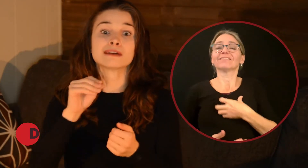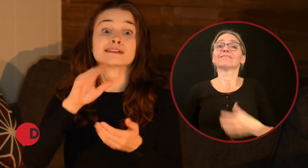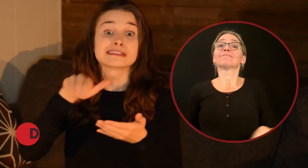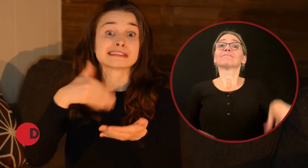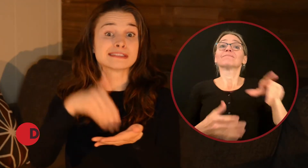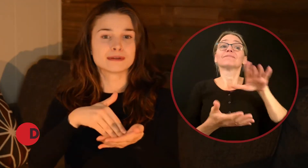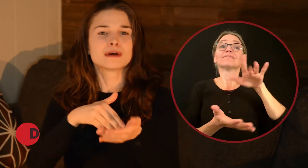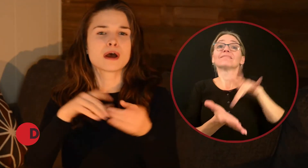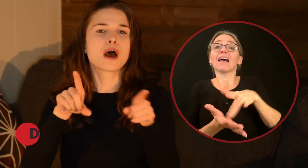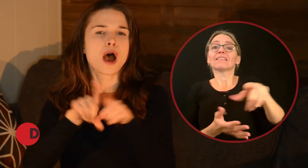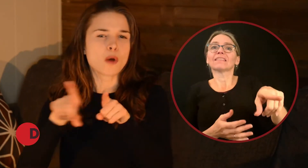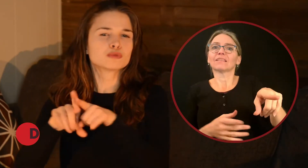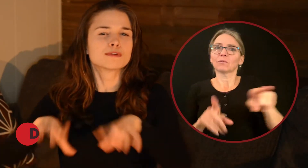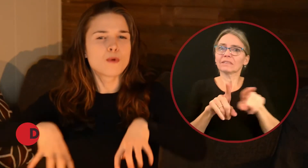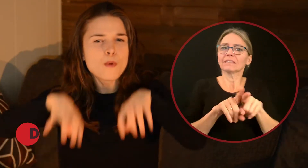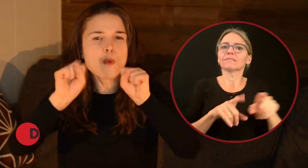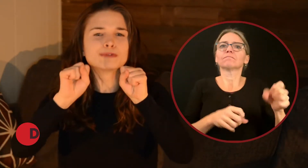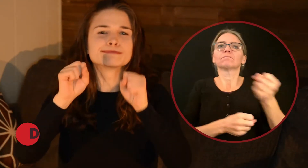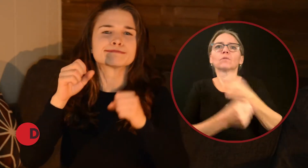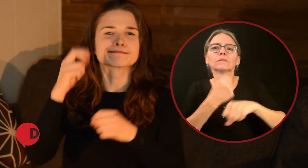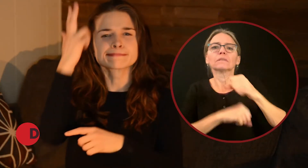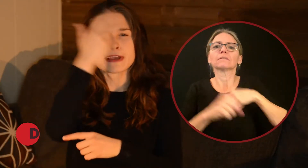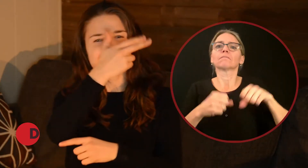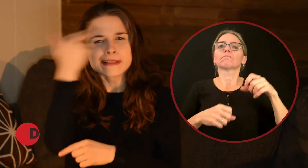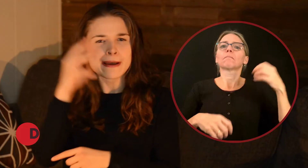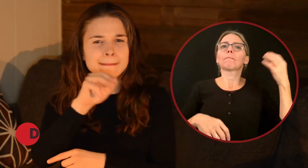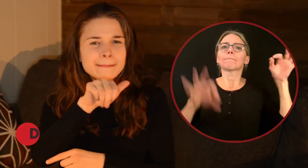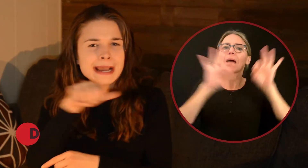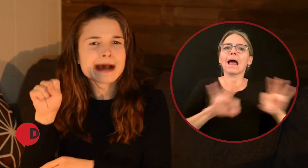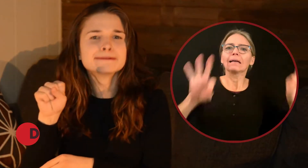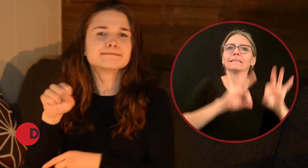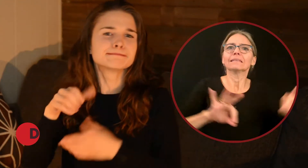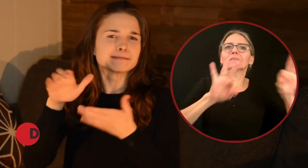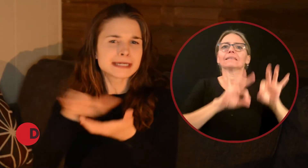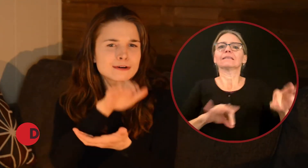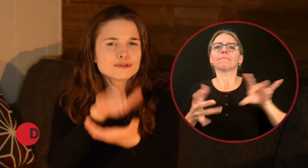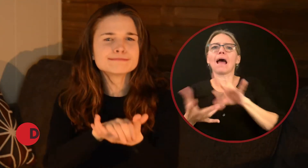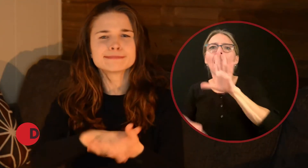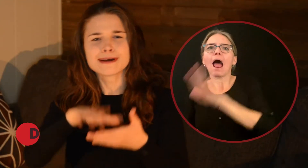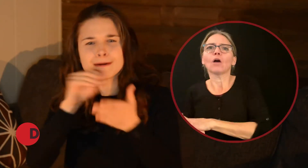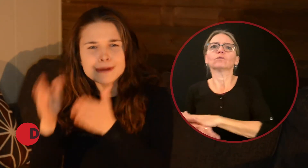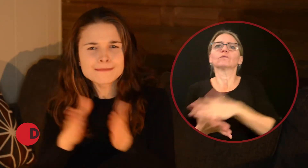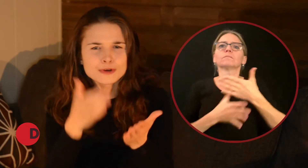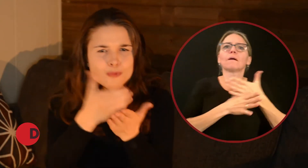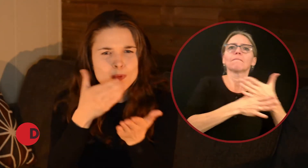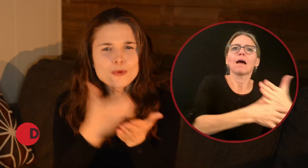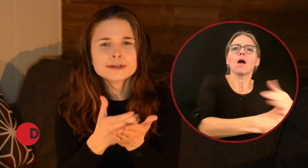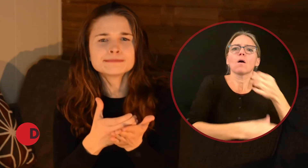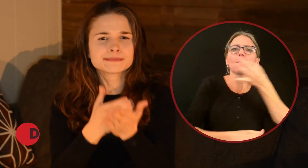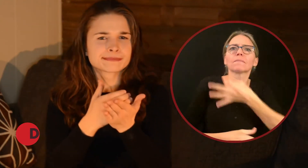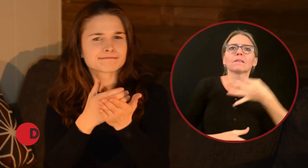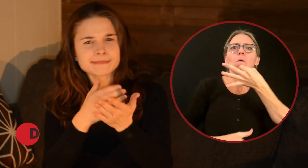The Center hosted Catholic Mass, marriage preparation courses,